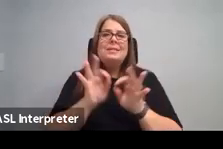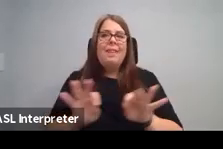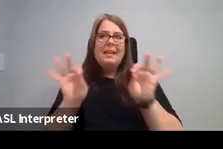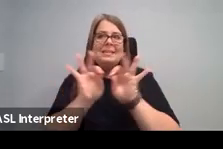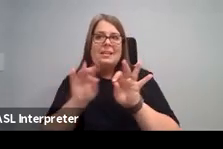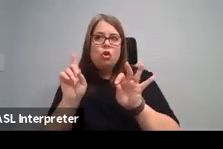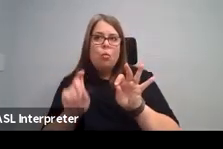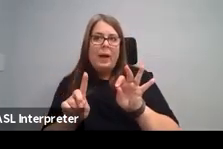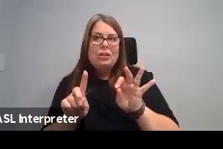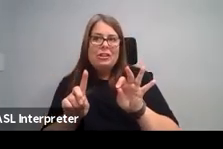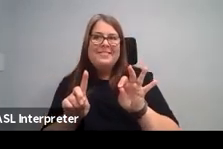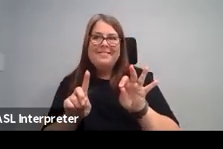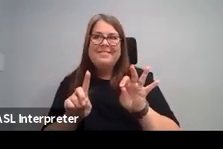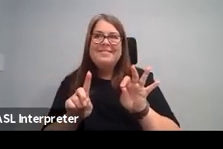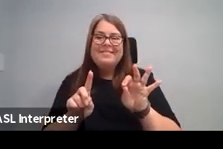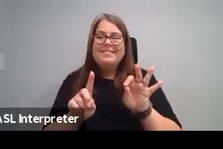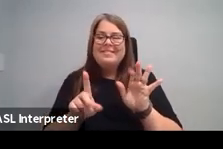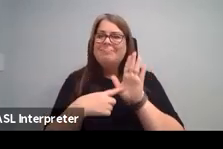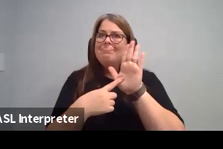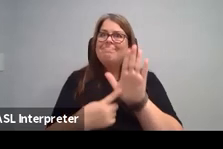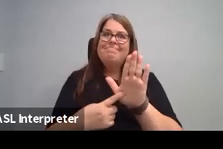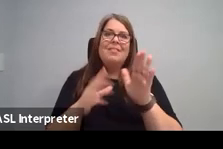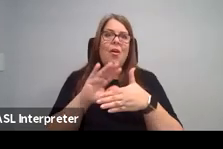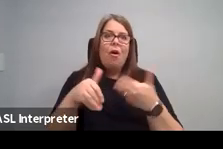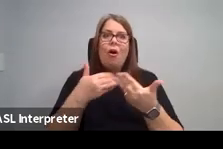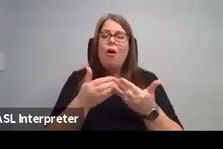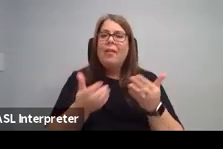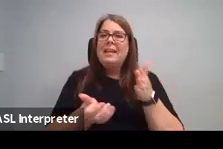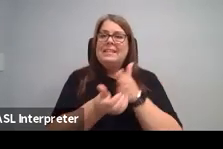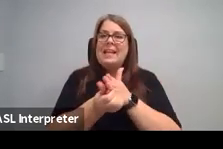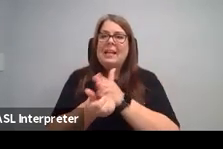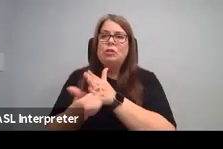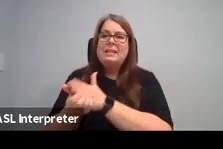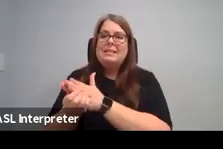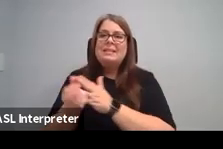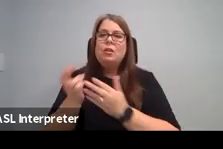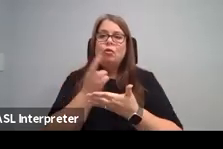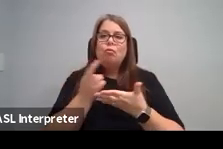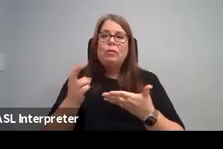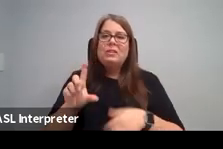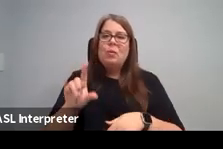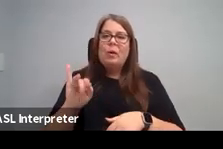Allison Frenzel : All the attachment and resource links are right there up top, so they don't have to go hunt for them. They're not anywhere else.